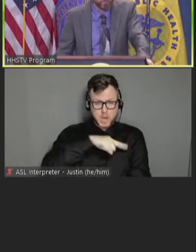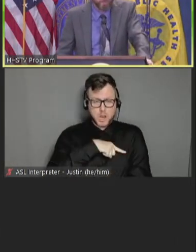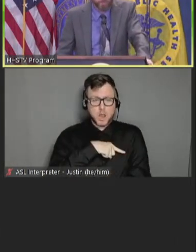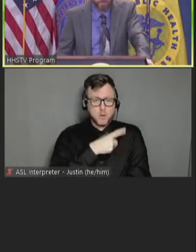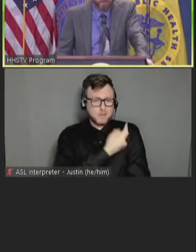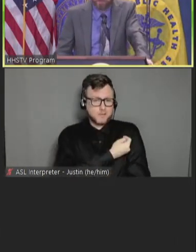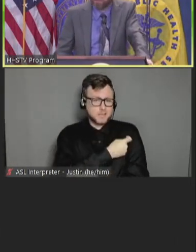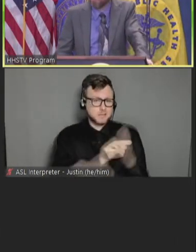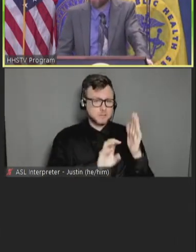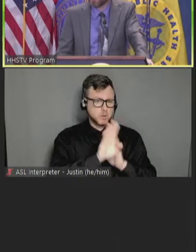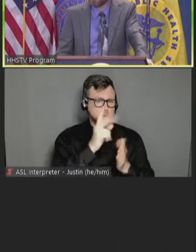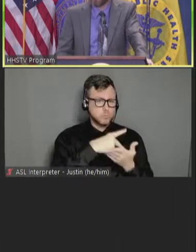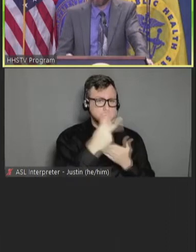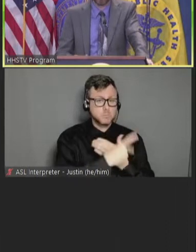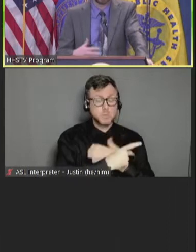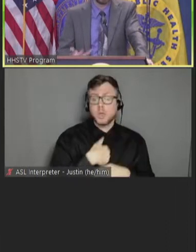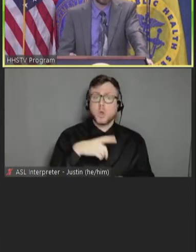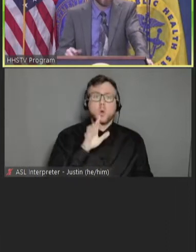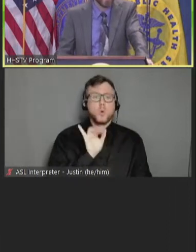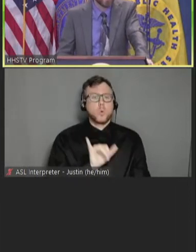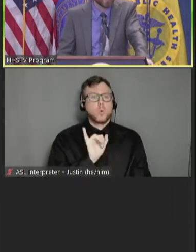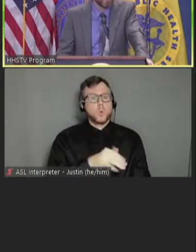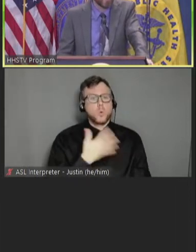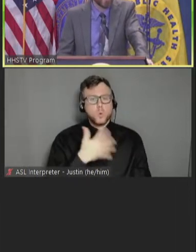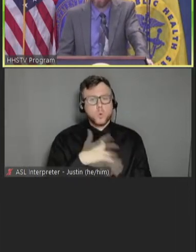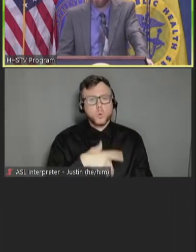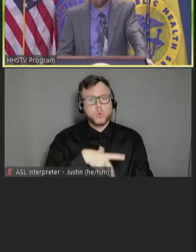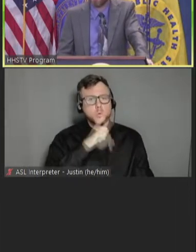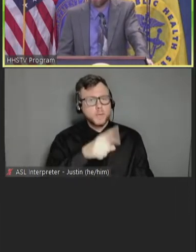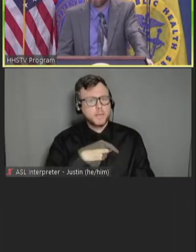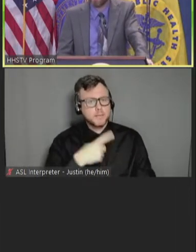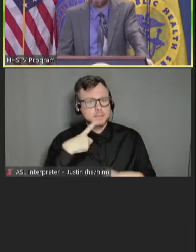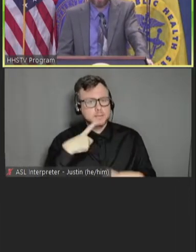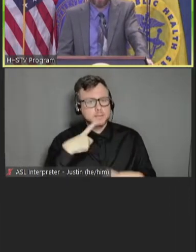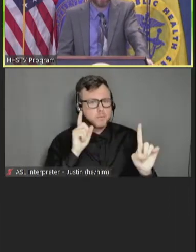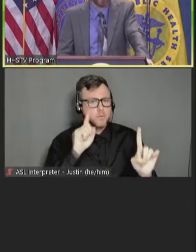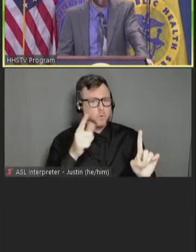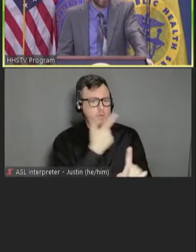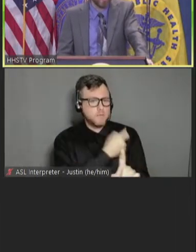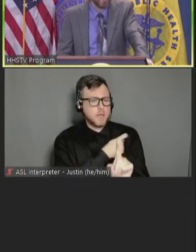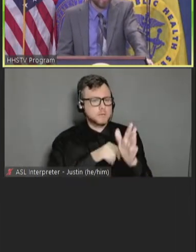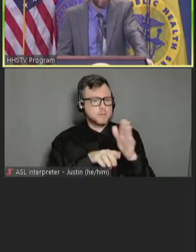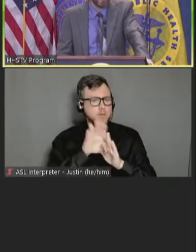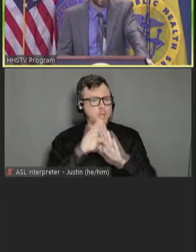So far, this has been incredibly successful with the vaccine development community. It is